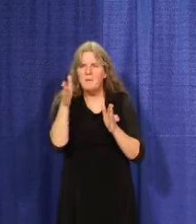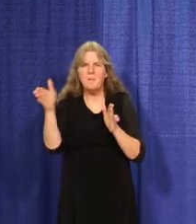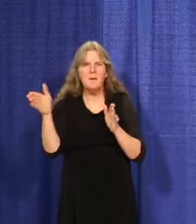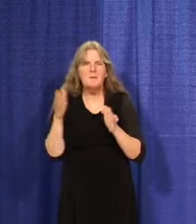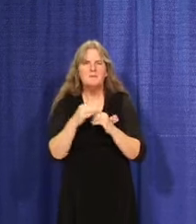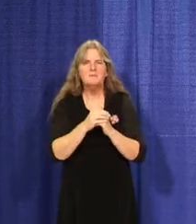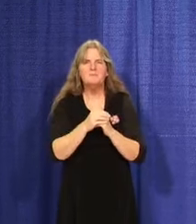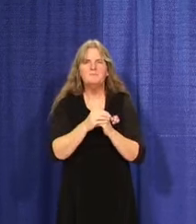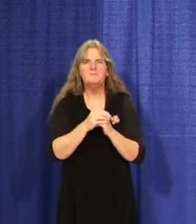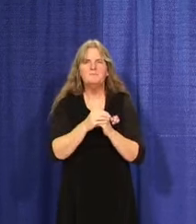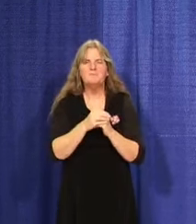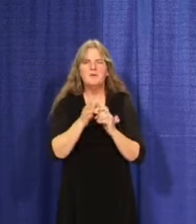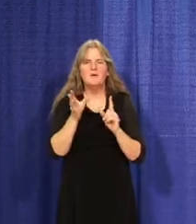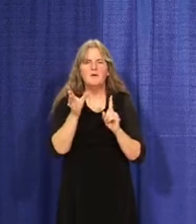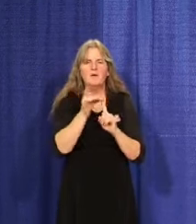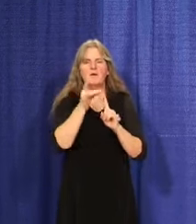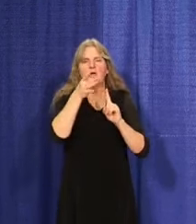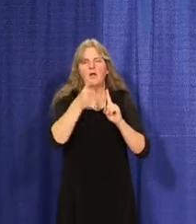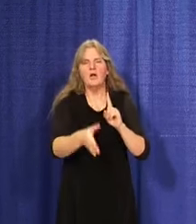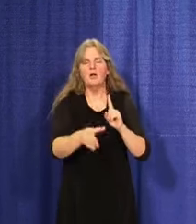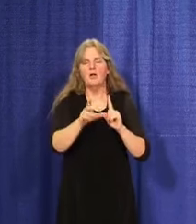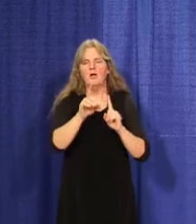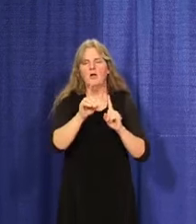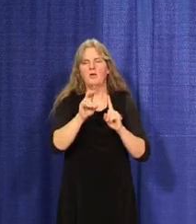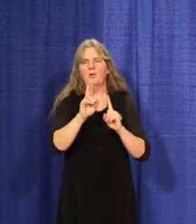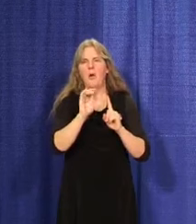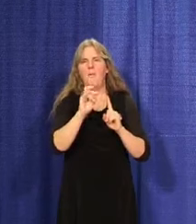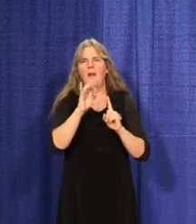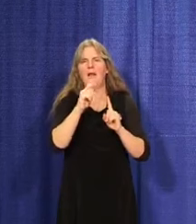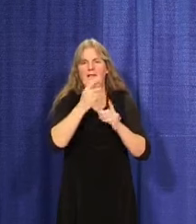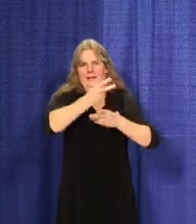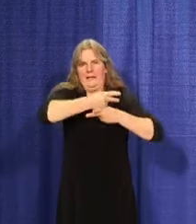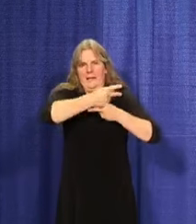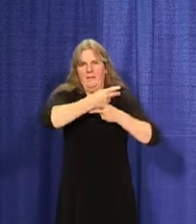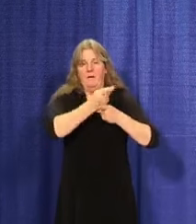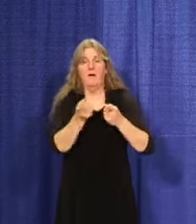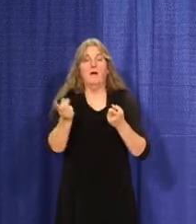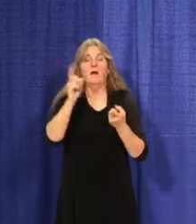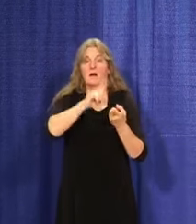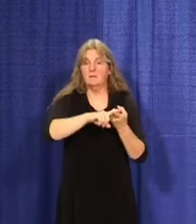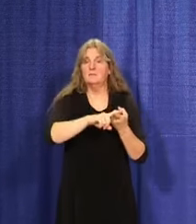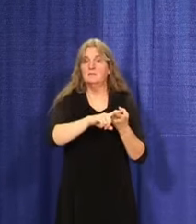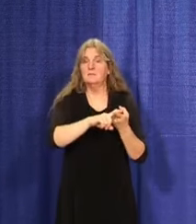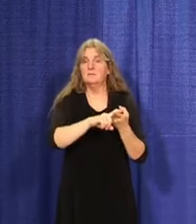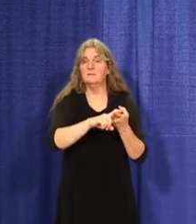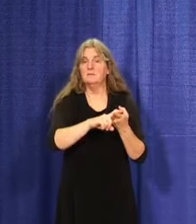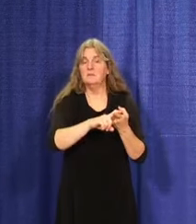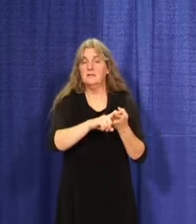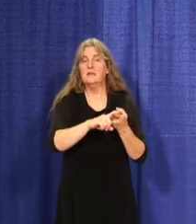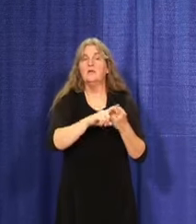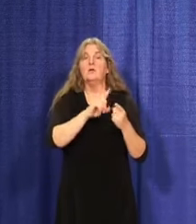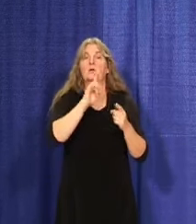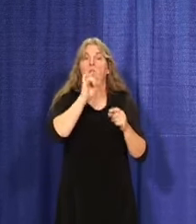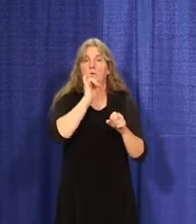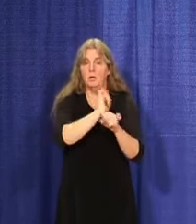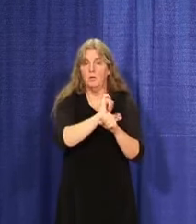droplet precautions, until the diagnosis becomes obvious one way or the other, either through